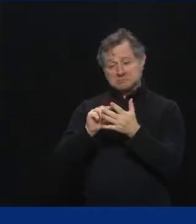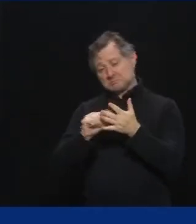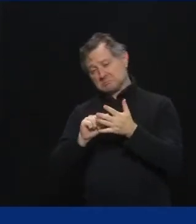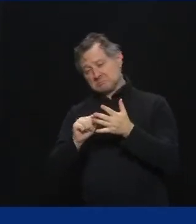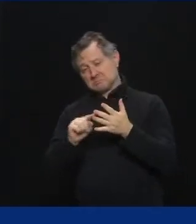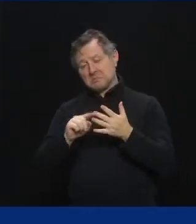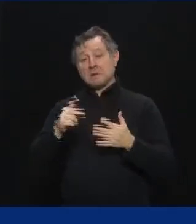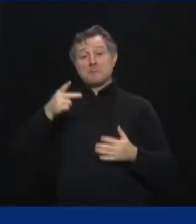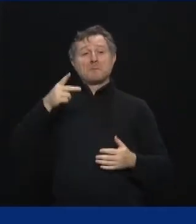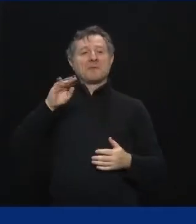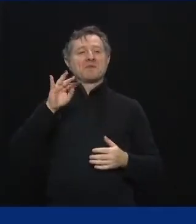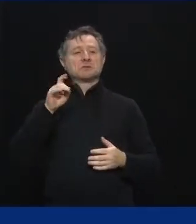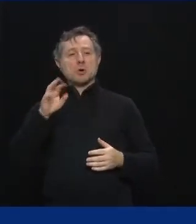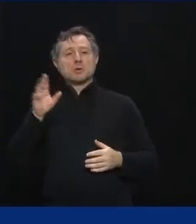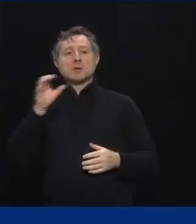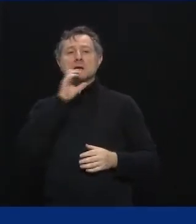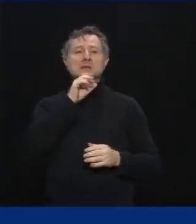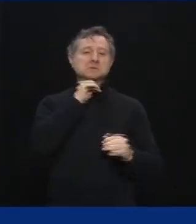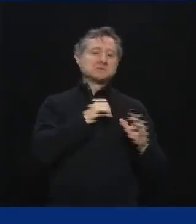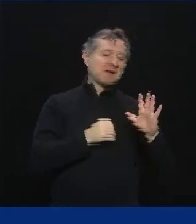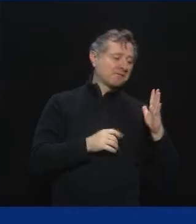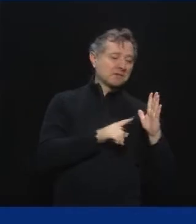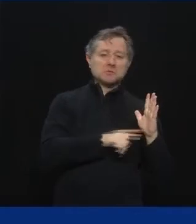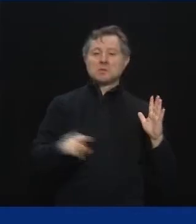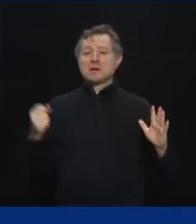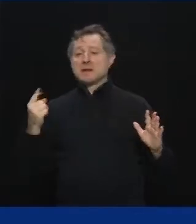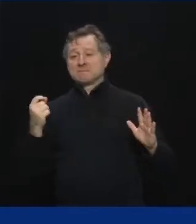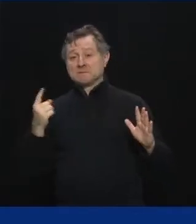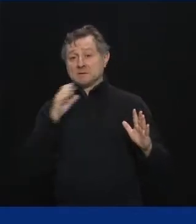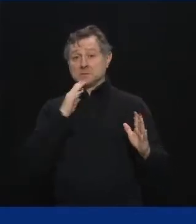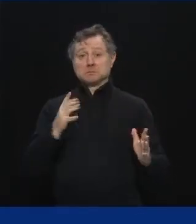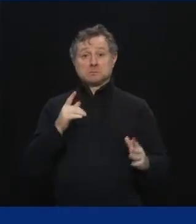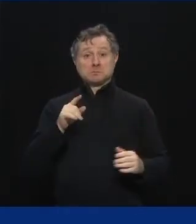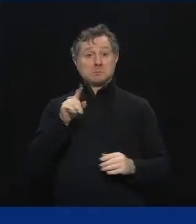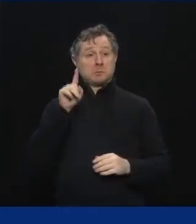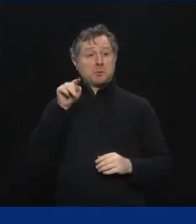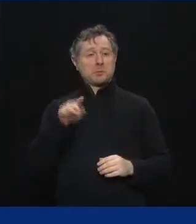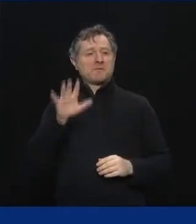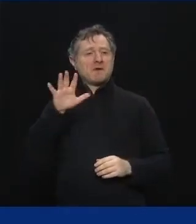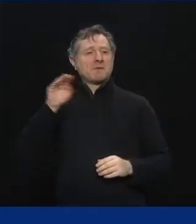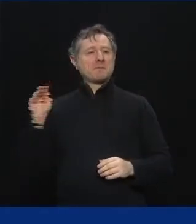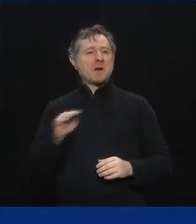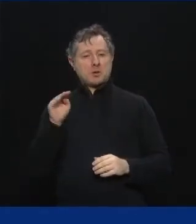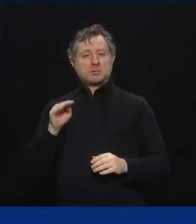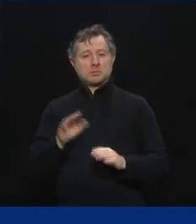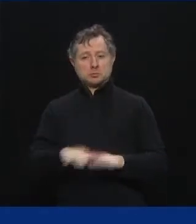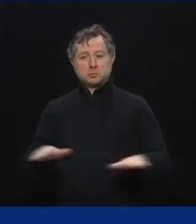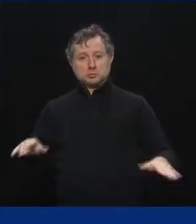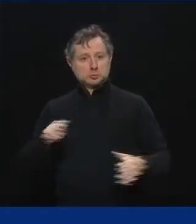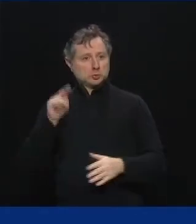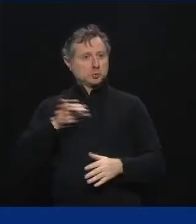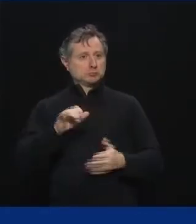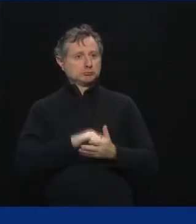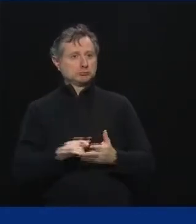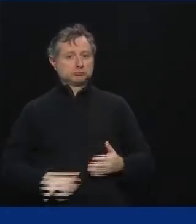WE'RE EXPECTING SOME TIME IN EARLY NOVEMBER, PFIZER DOSES FOR CHILDREN AGES 5 TO 11. THAT'S 1.5 MILLION CHILDREN IN